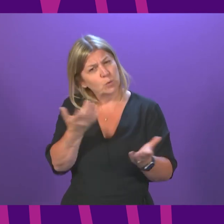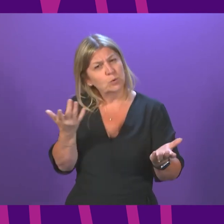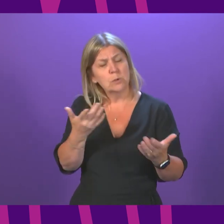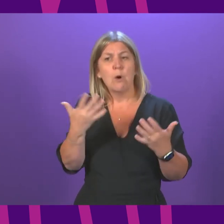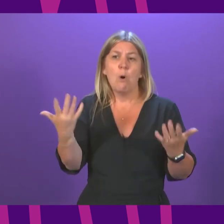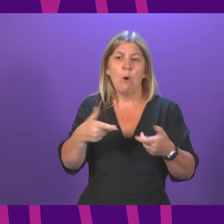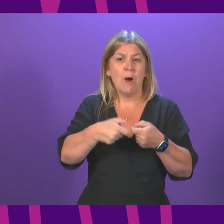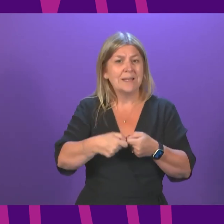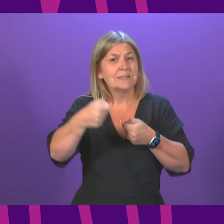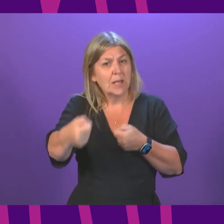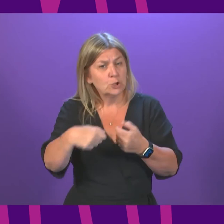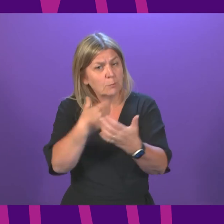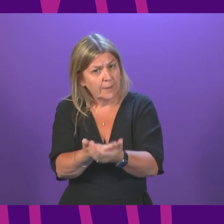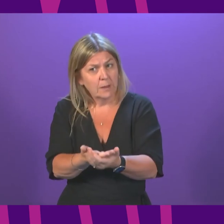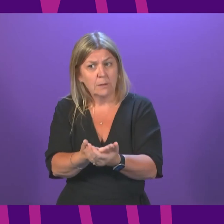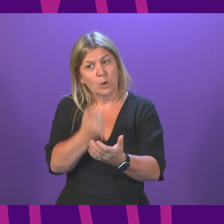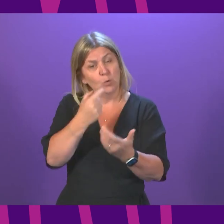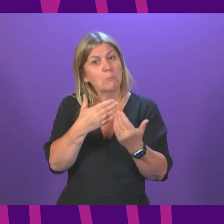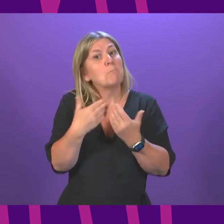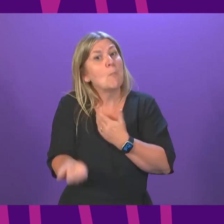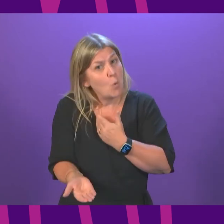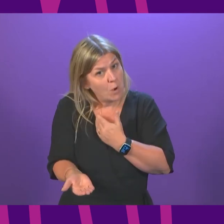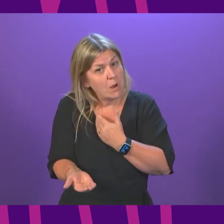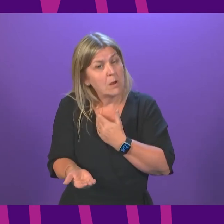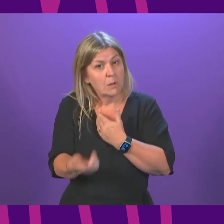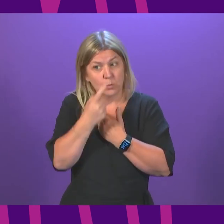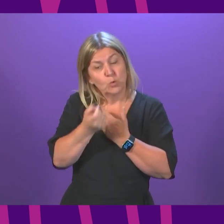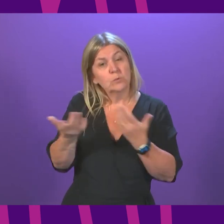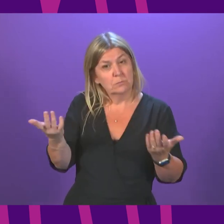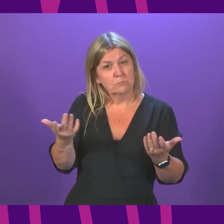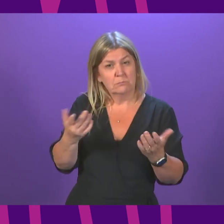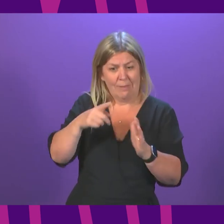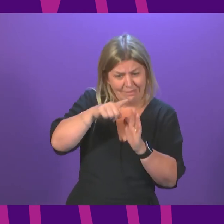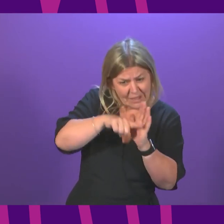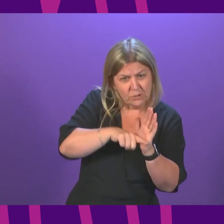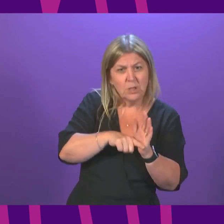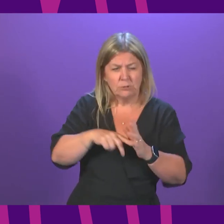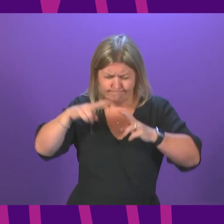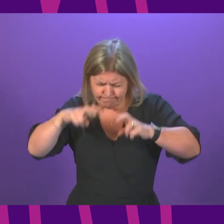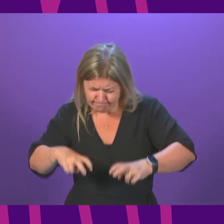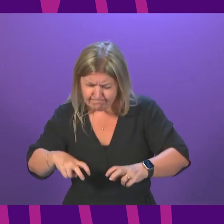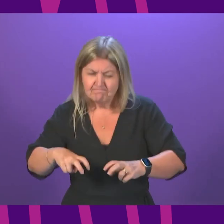the effort is at least put into saving facilities, plants, jobs, and skills—the life-blood of the Scottish economy.